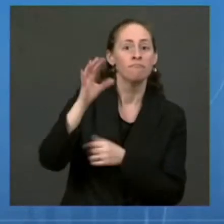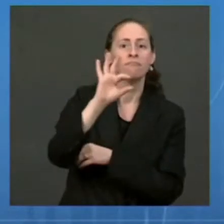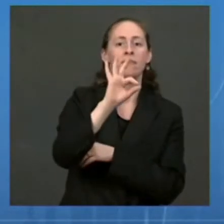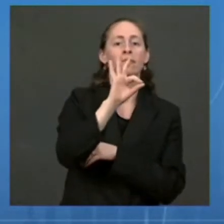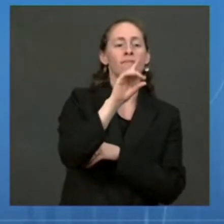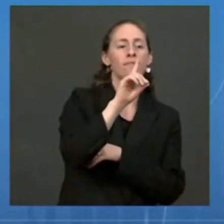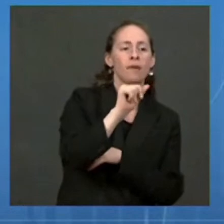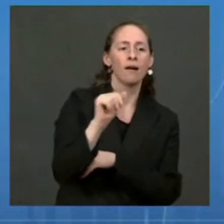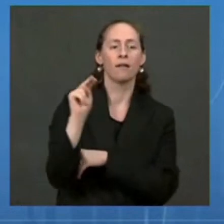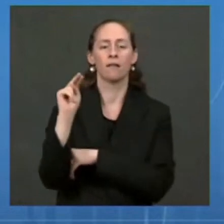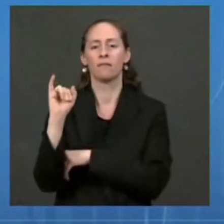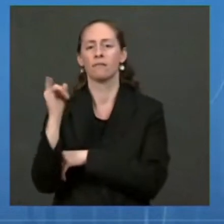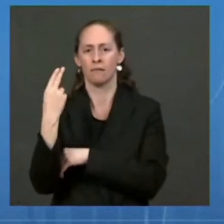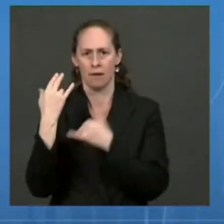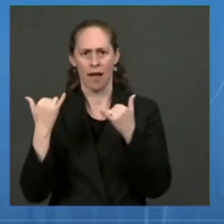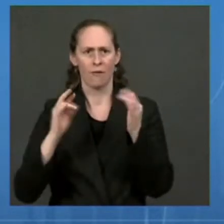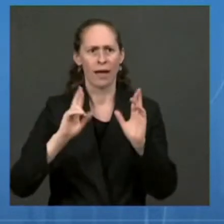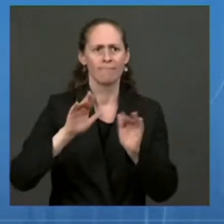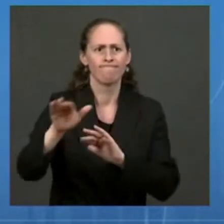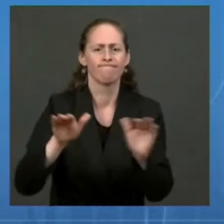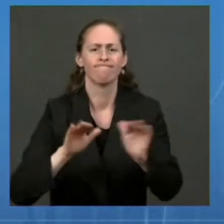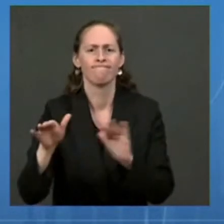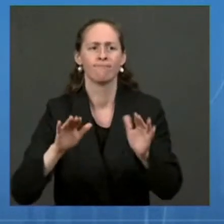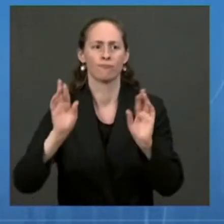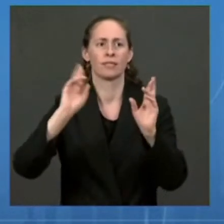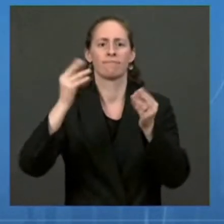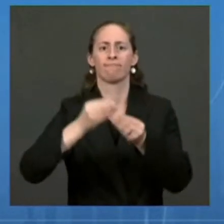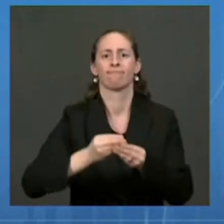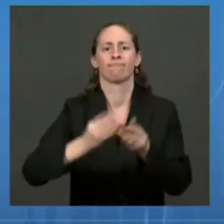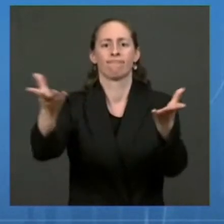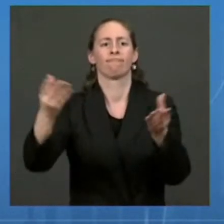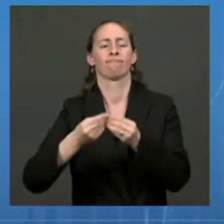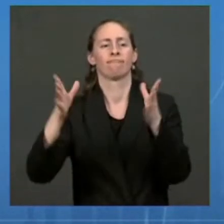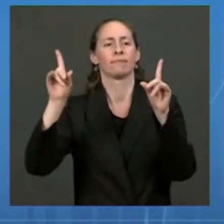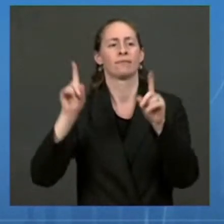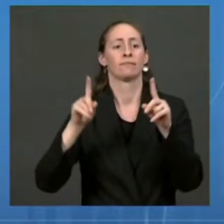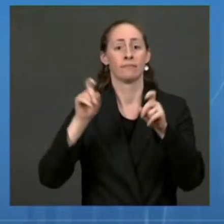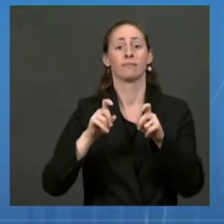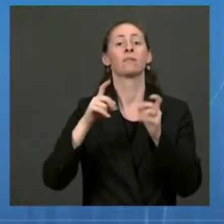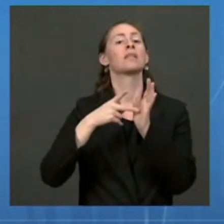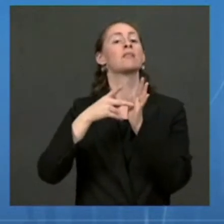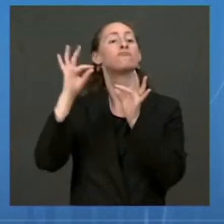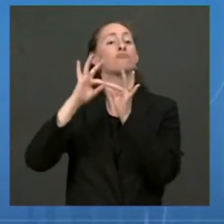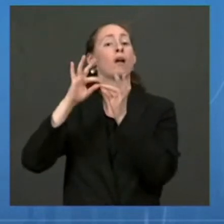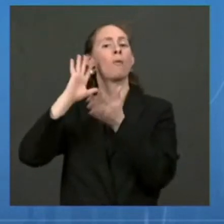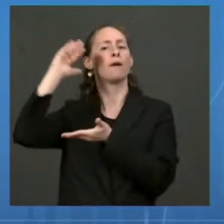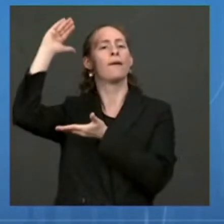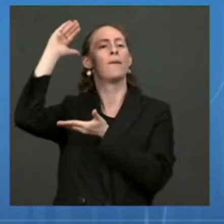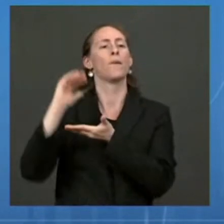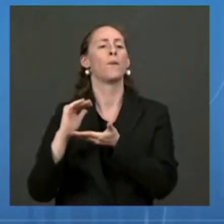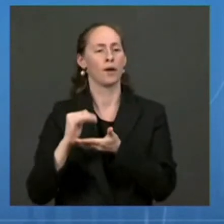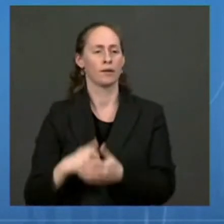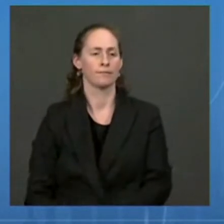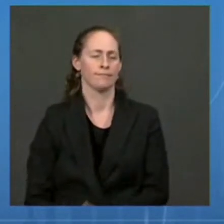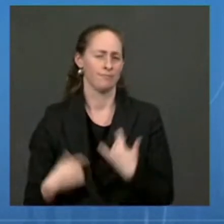BASED LOCATIONS. THIS WEEK THE FDA AND NIH TOOK ADDITIONAL STEPS TO MAKE EVEN